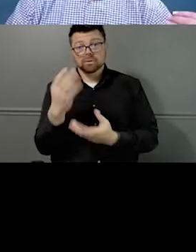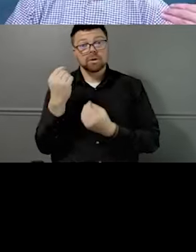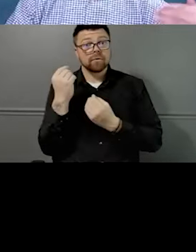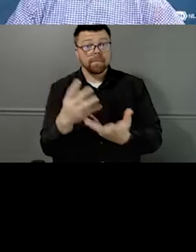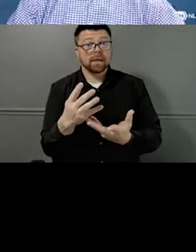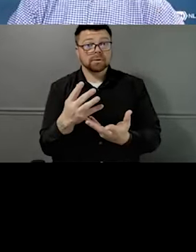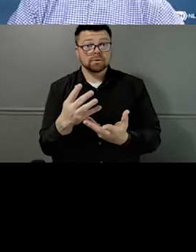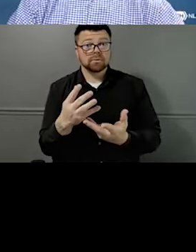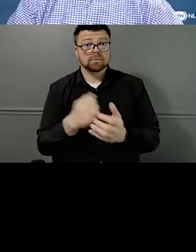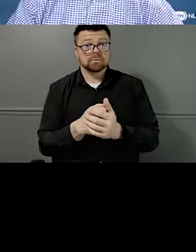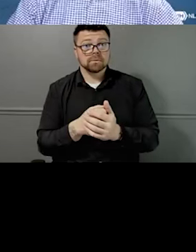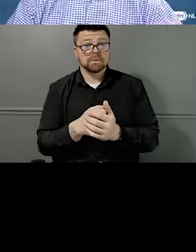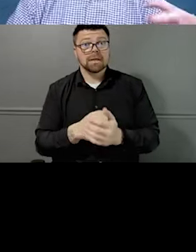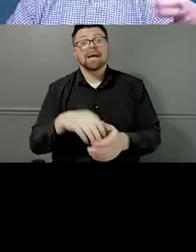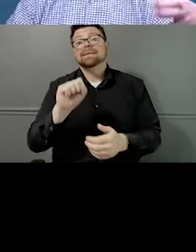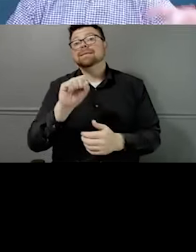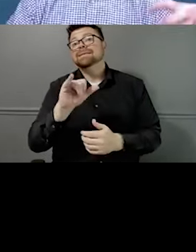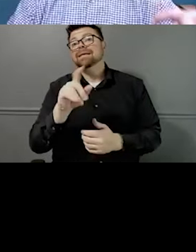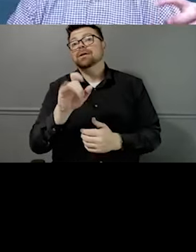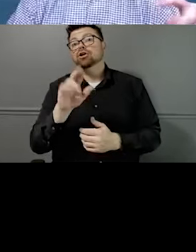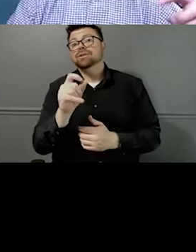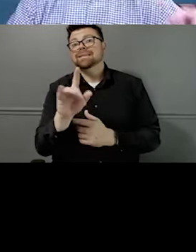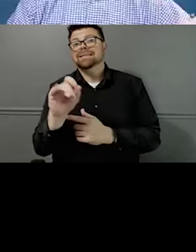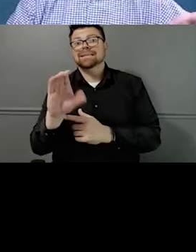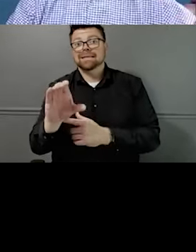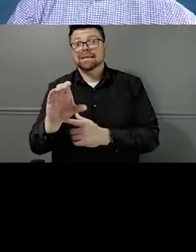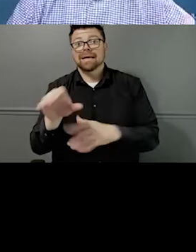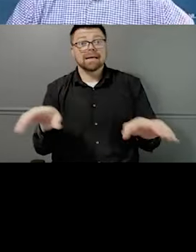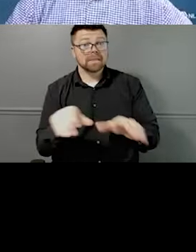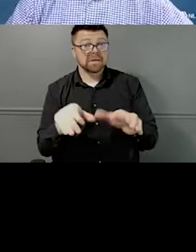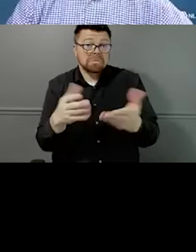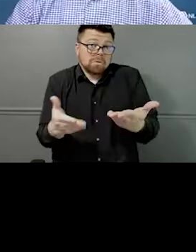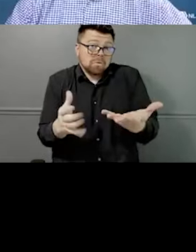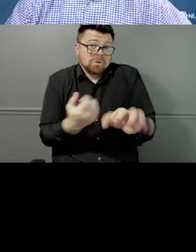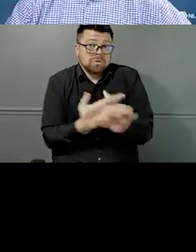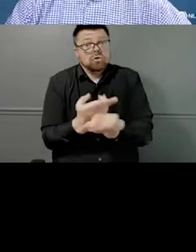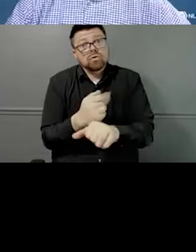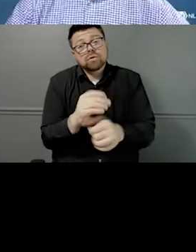the synergistic activities that you might still want to use as part of your application process.